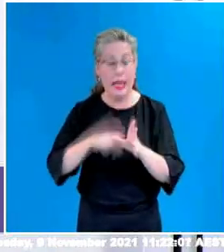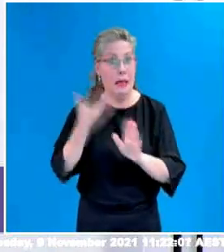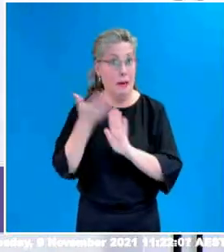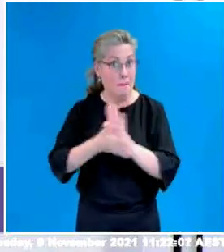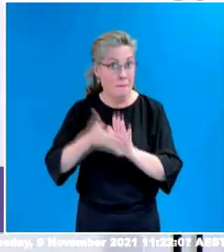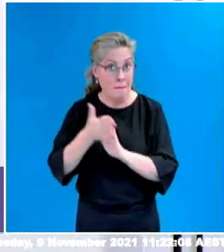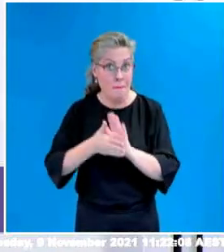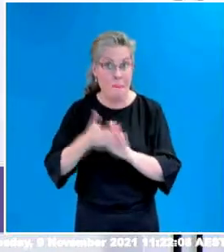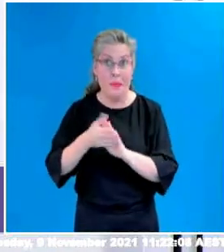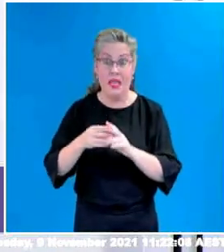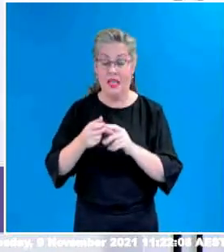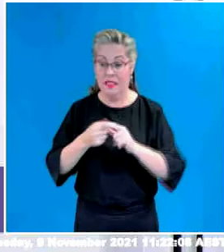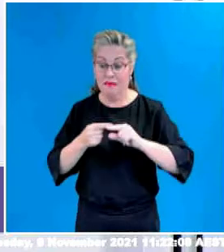Forced labour.